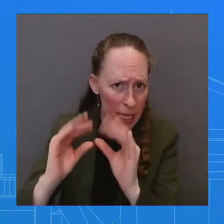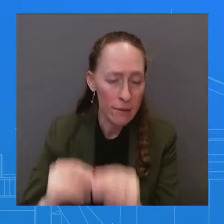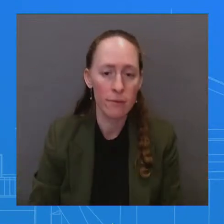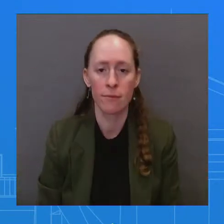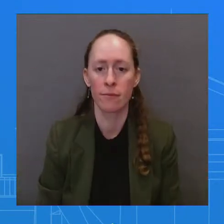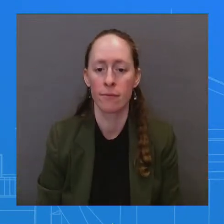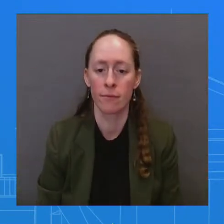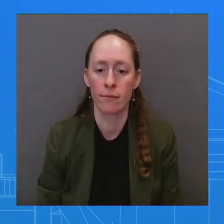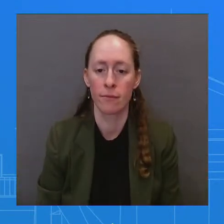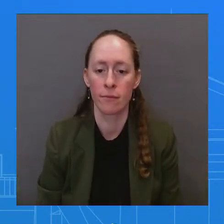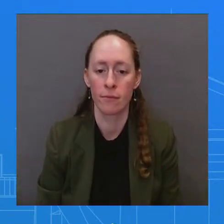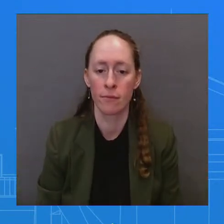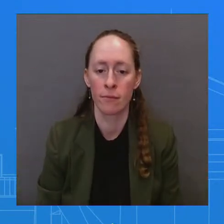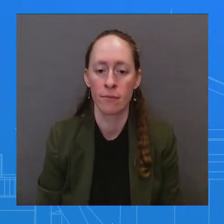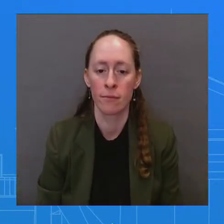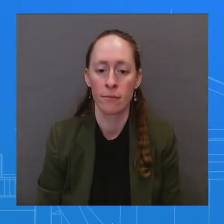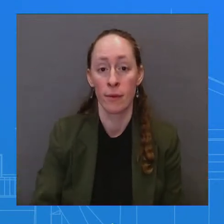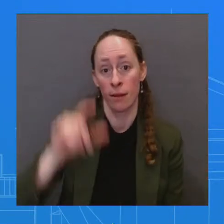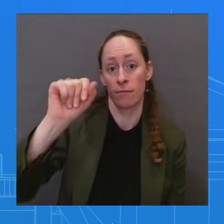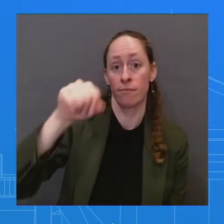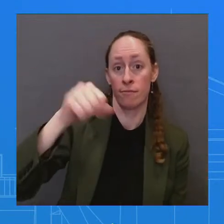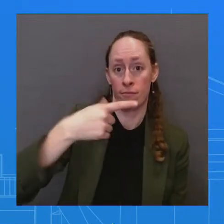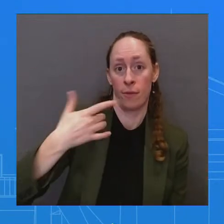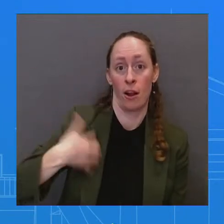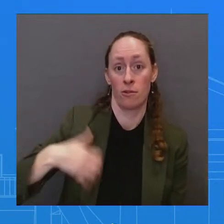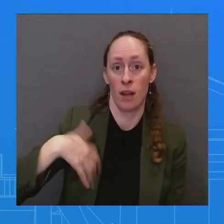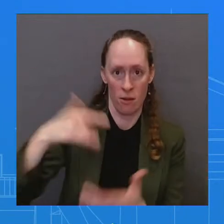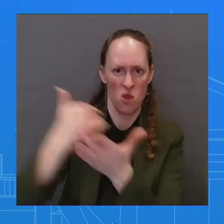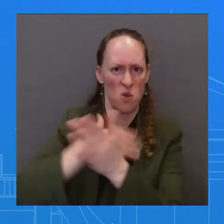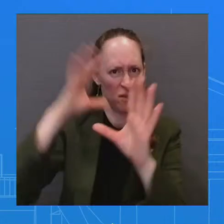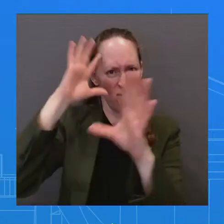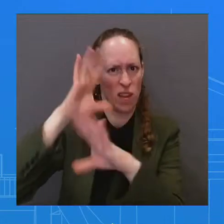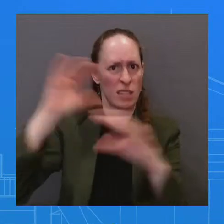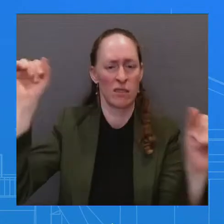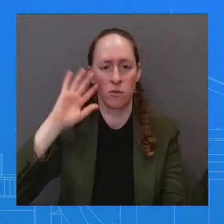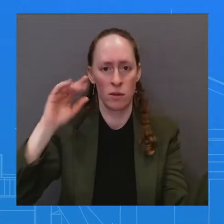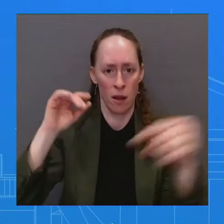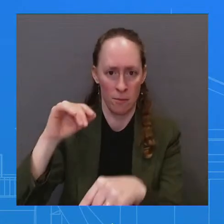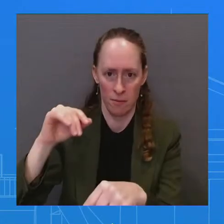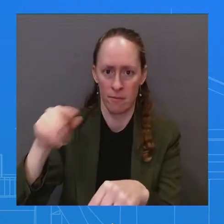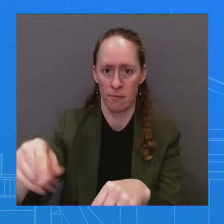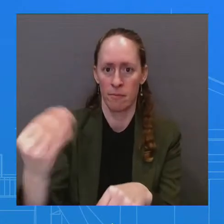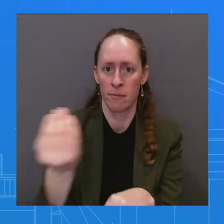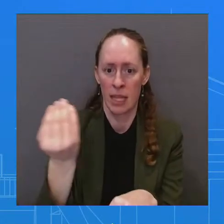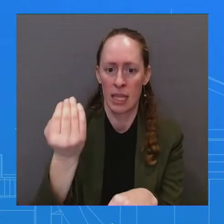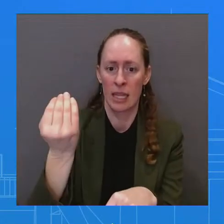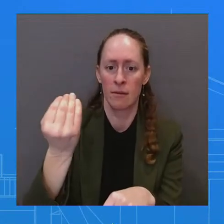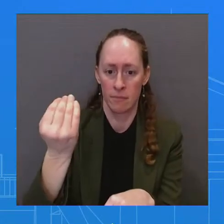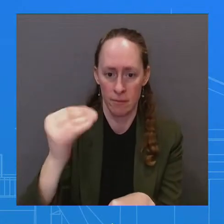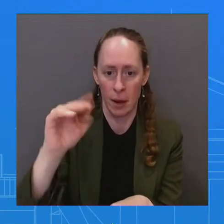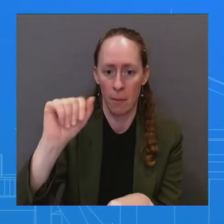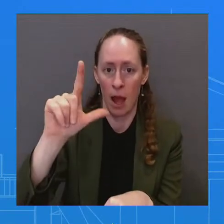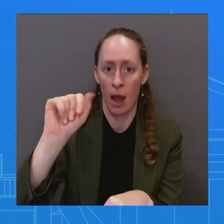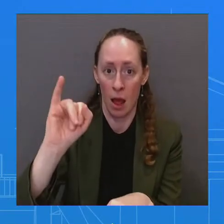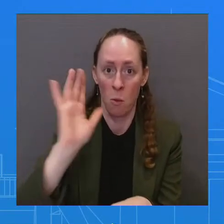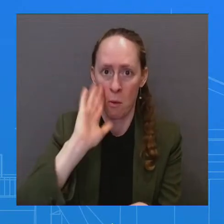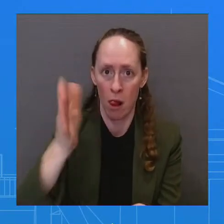and the World Bank -- over -- over their fiscal and economic issues. But while he's here in town, he'll have a chance to meet